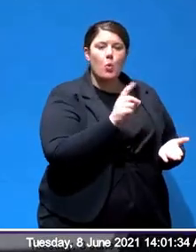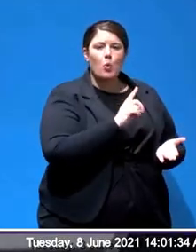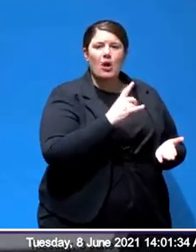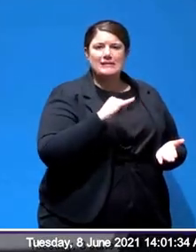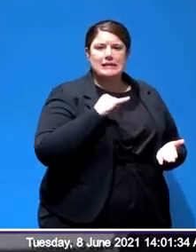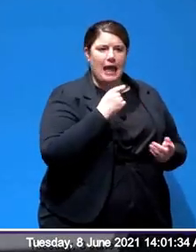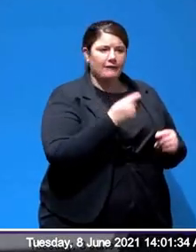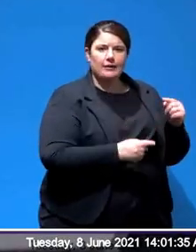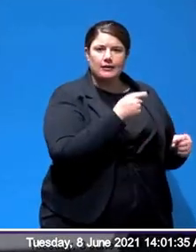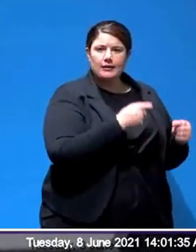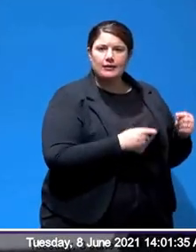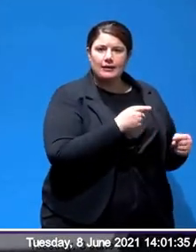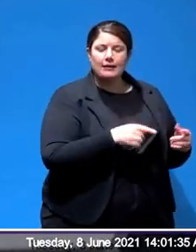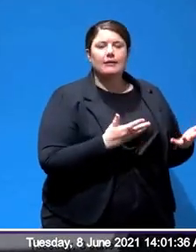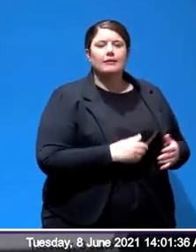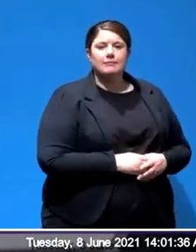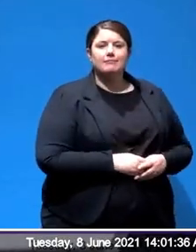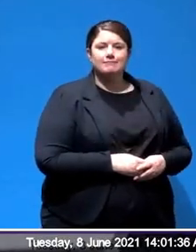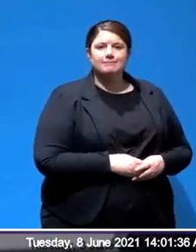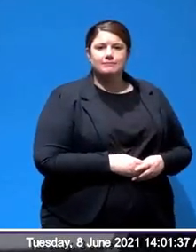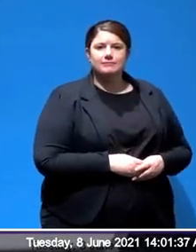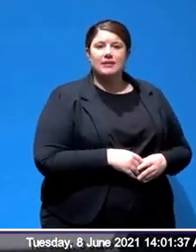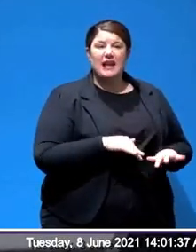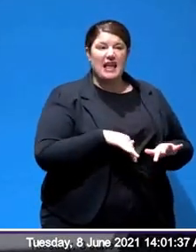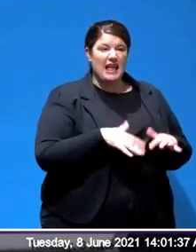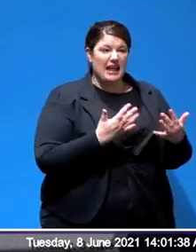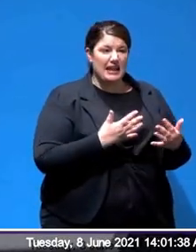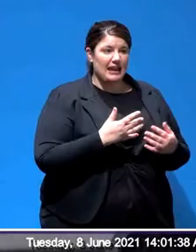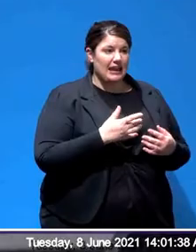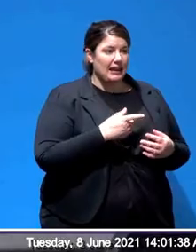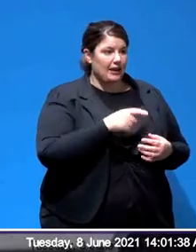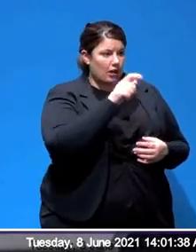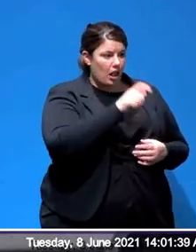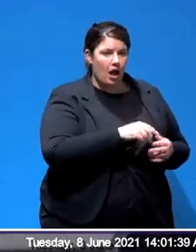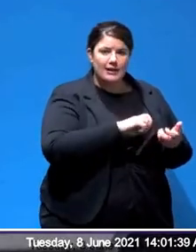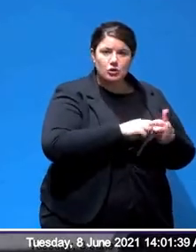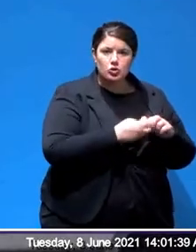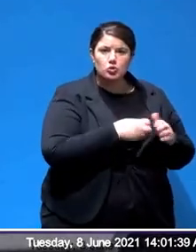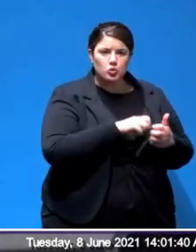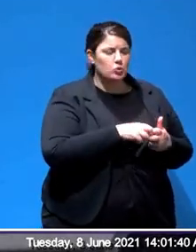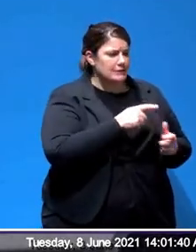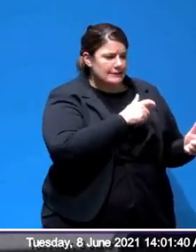Any client-related issues were scrutinised and we would